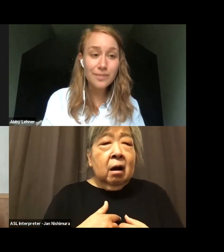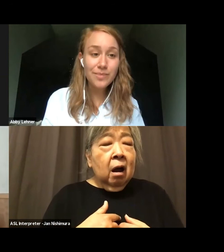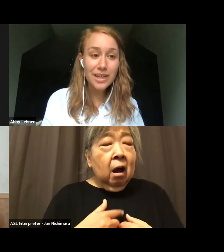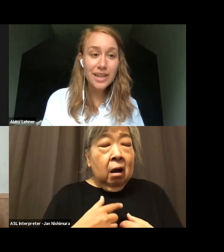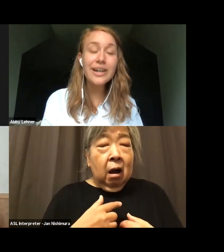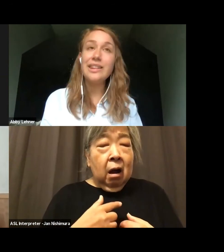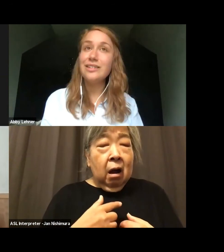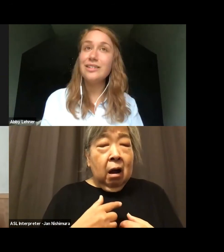something.